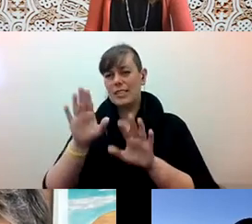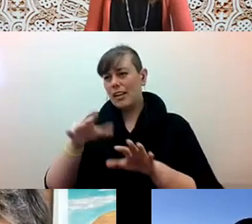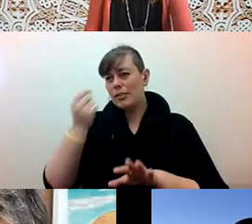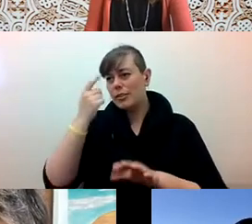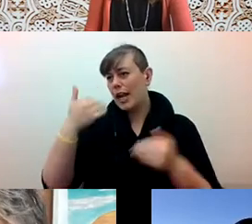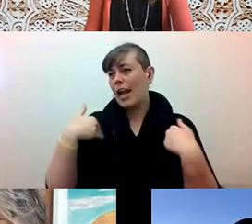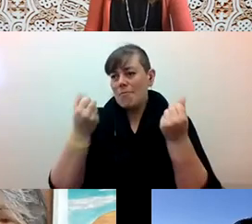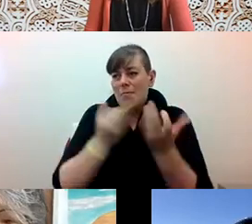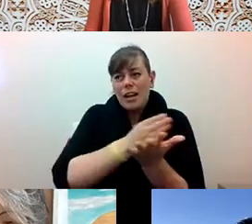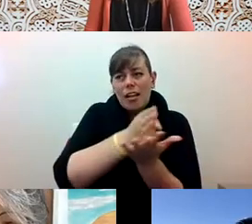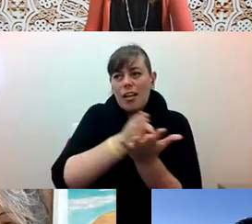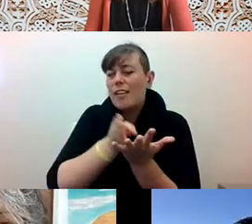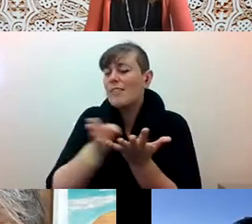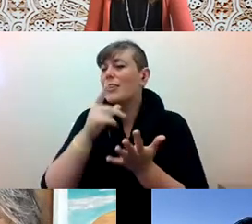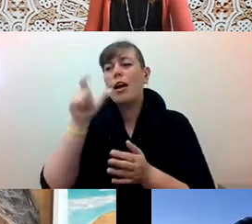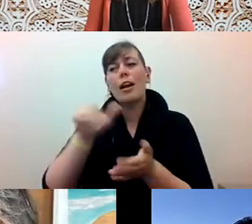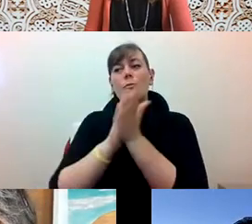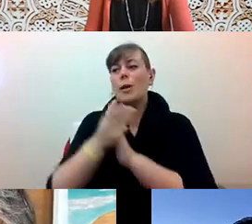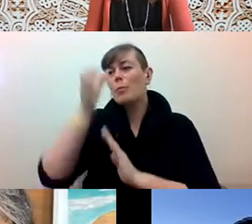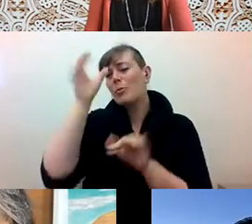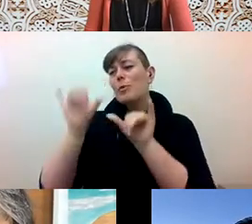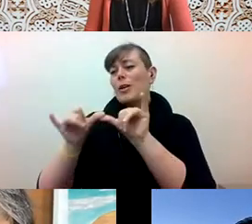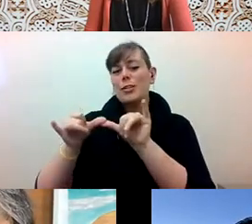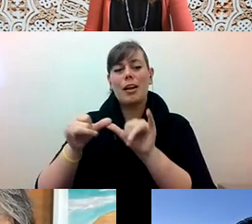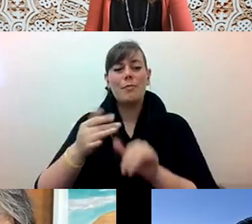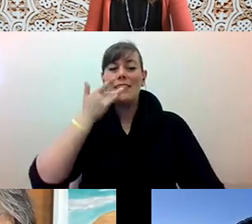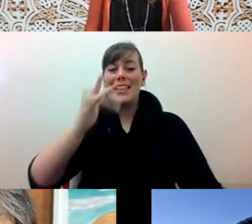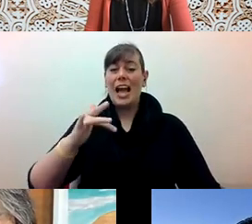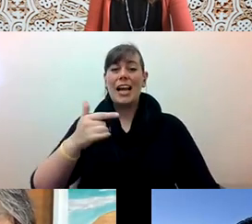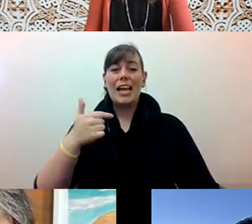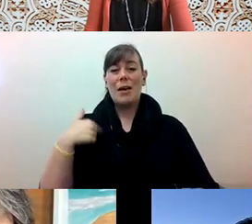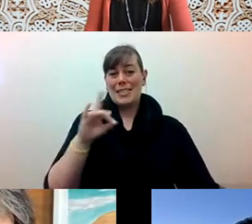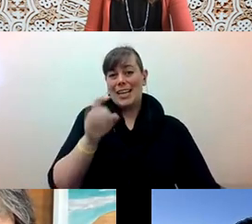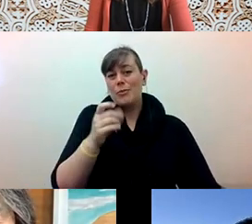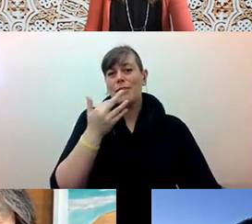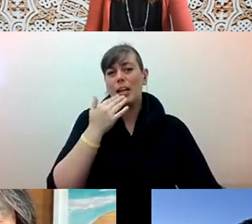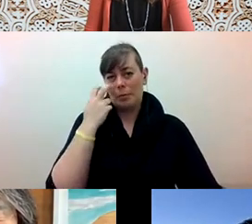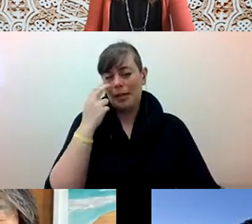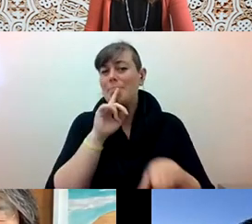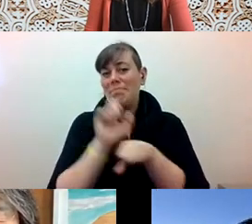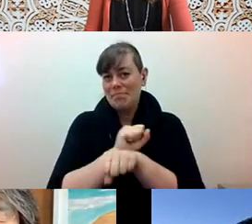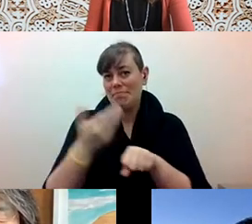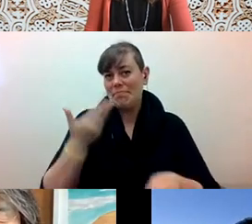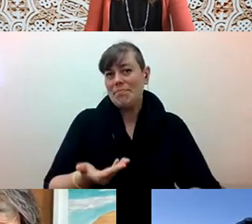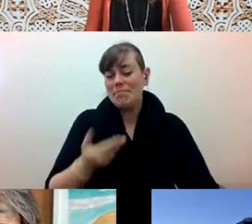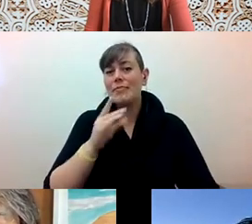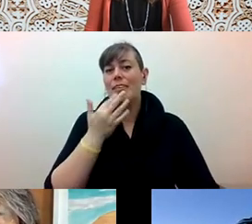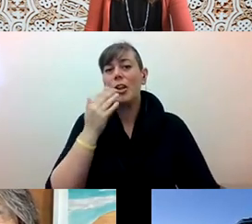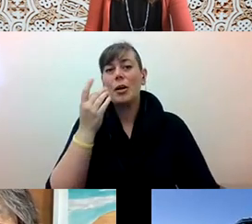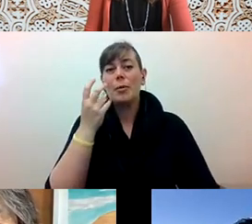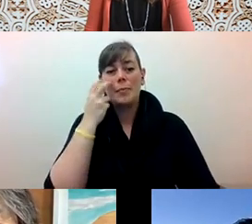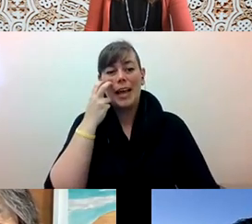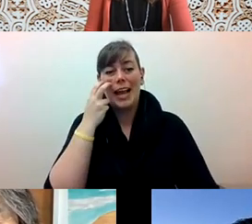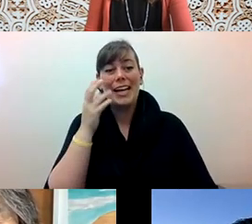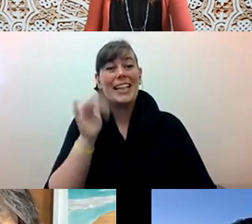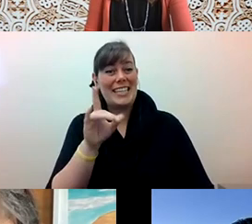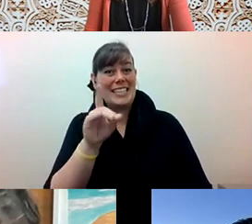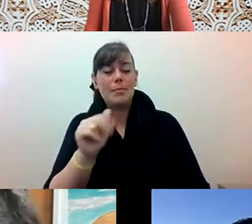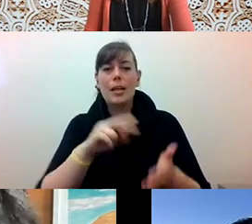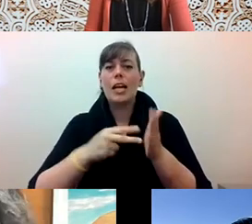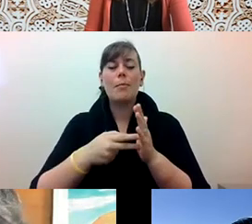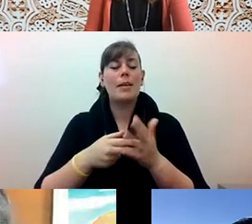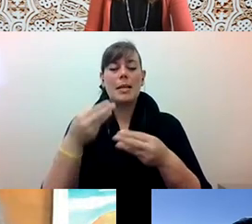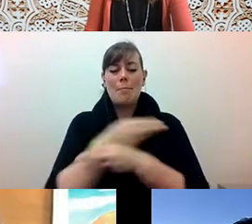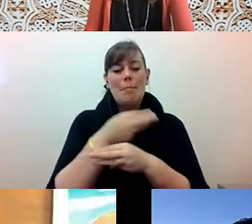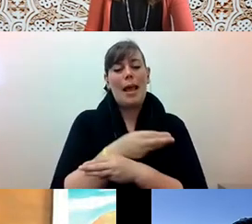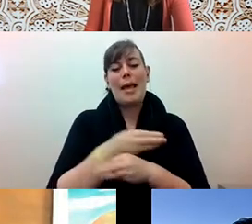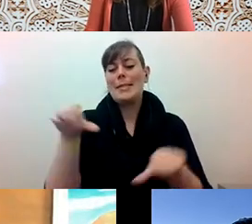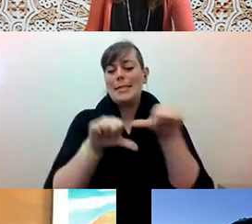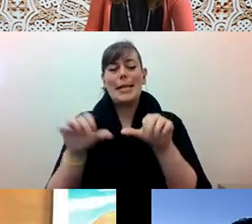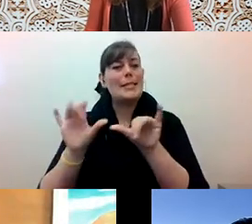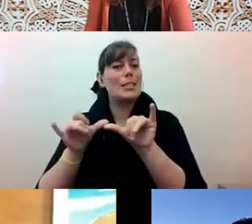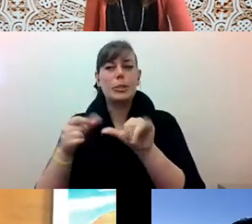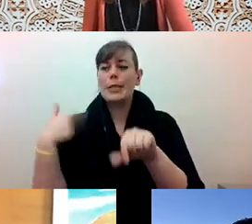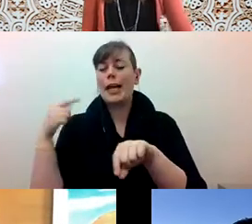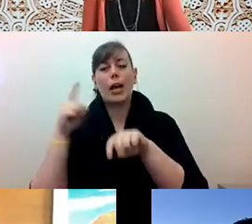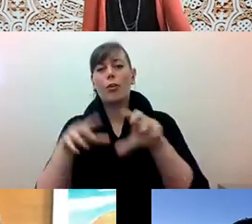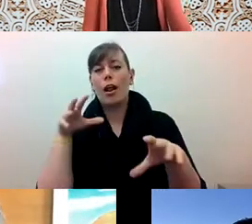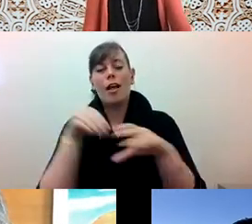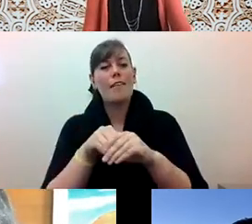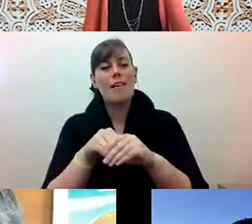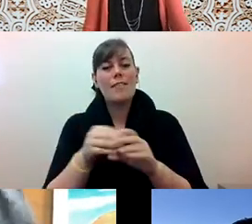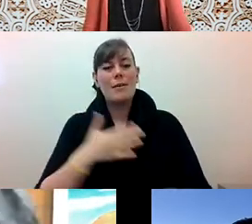Alex Tom he/him: In some ways I'm lucky that they diagnosed me as colorblind which I am colorblind and that disability knocked me out of math, sciences, and engineering, so my parents are like there's nothing else you can do.